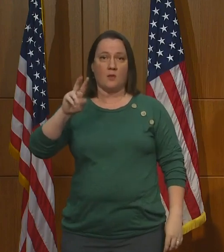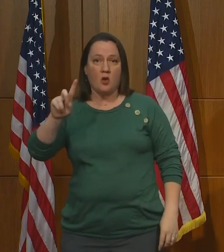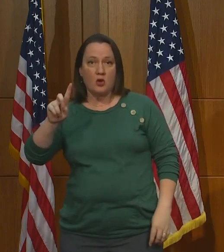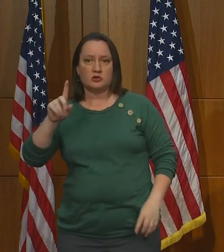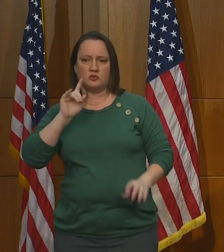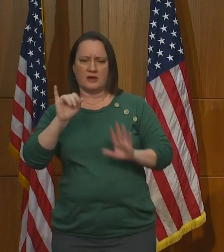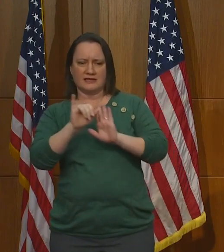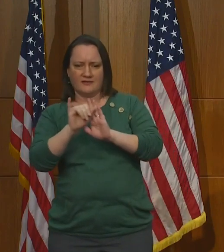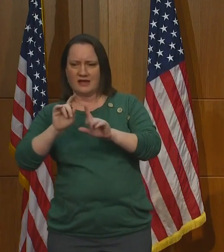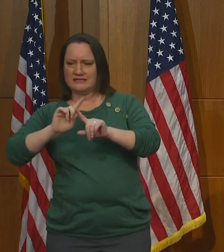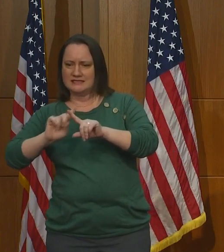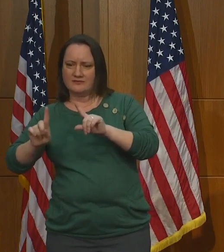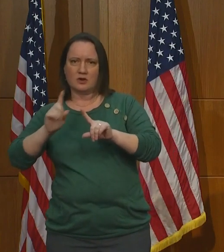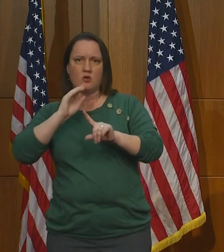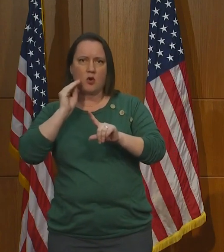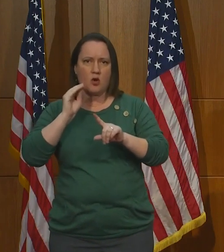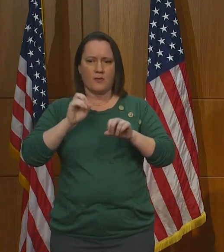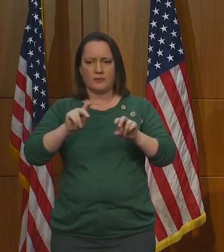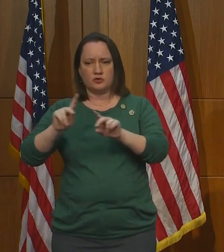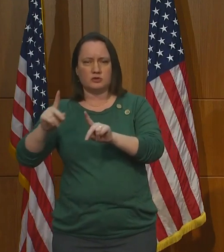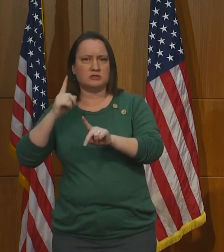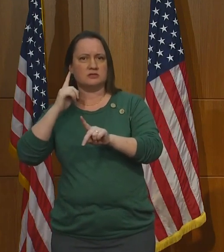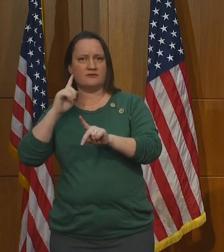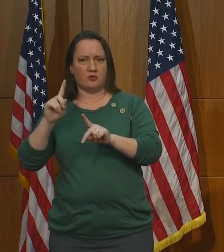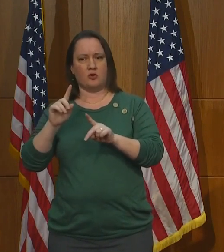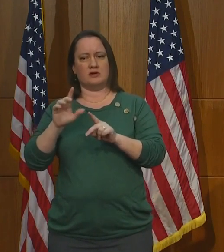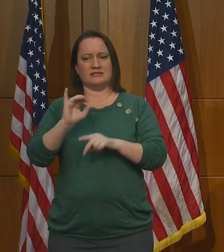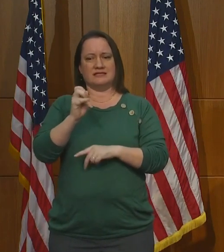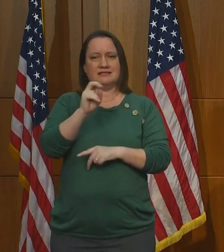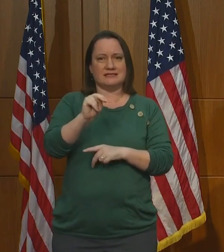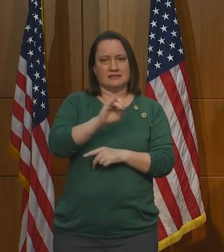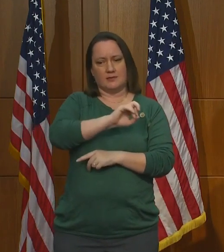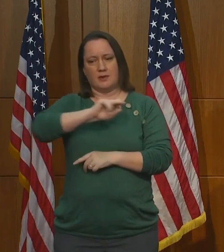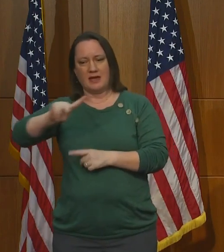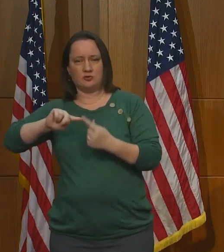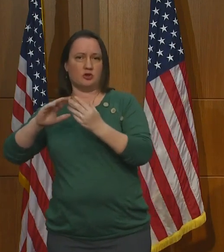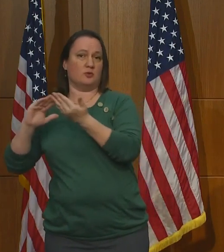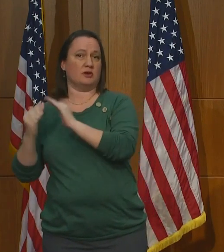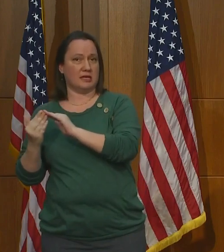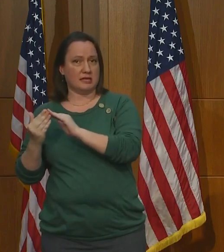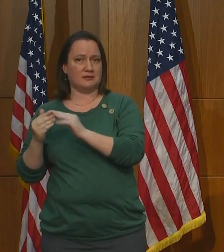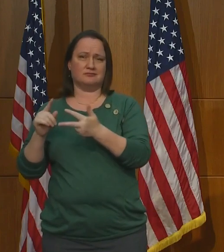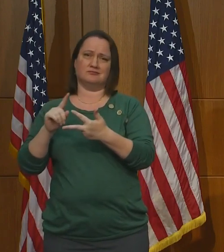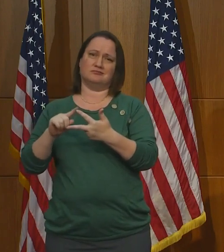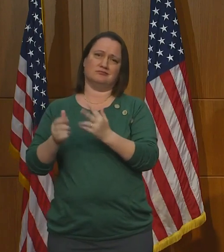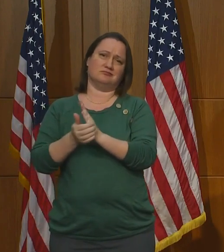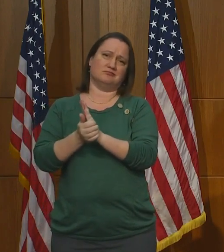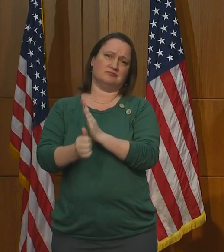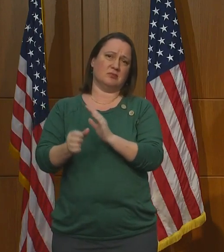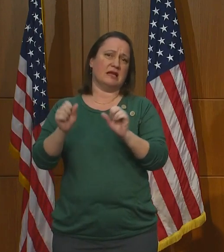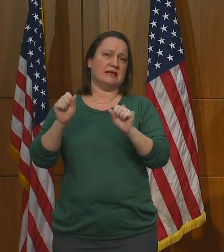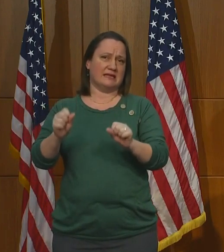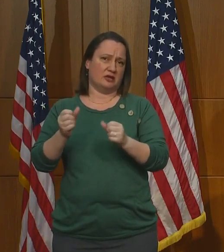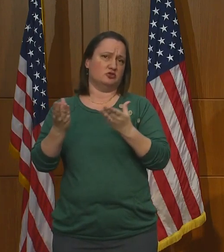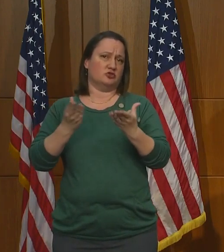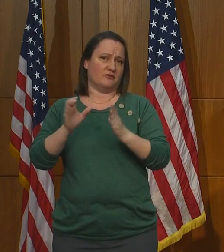IDENTIFY HOUSING OPPORTUNITIES FOR RETURNING CITIZENS. DR TERRY IS WELL EQUIPPED TO SERVE